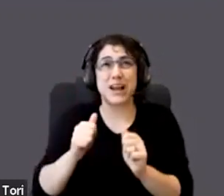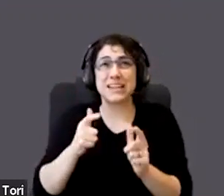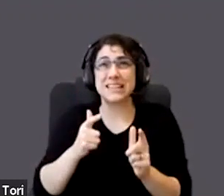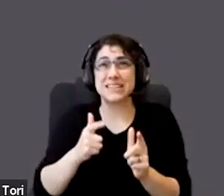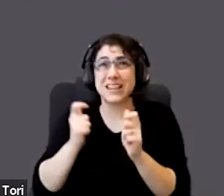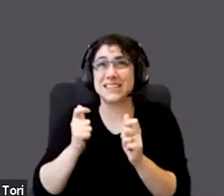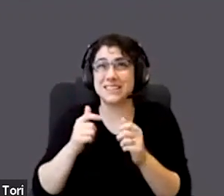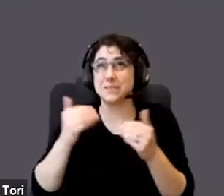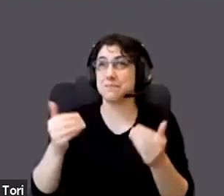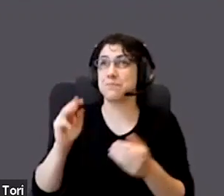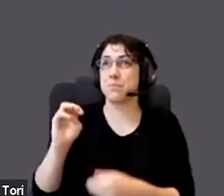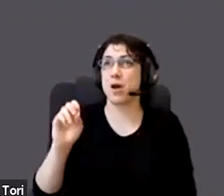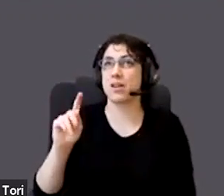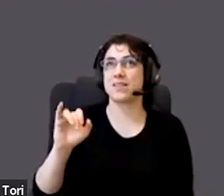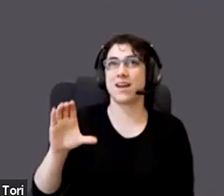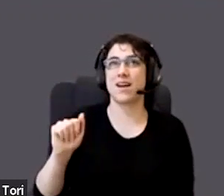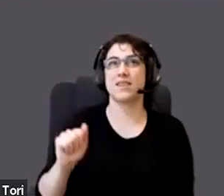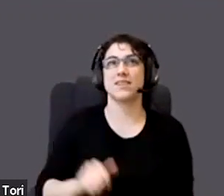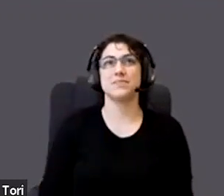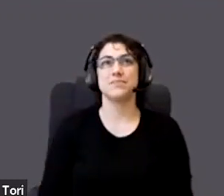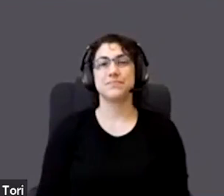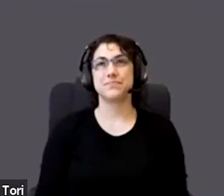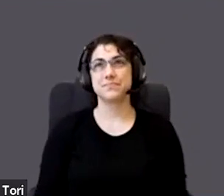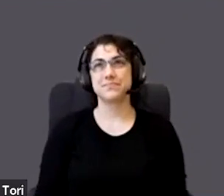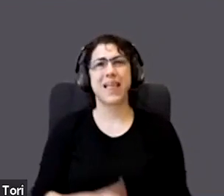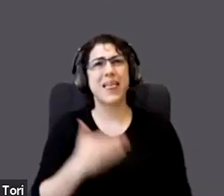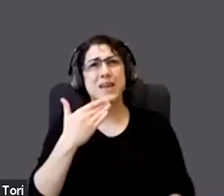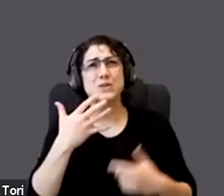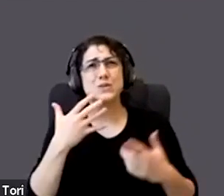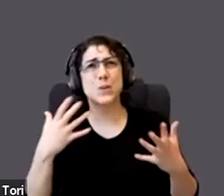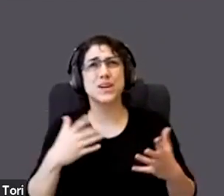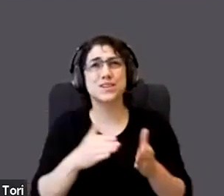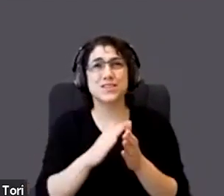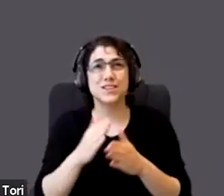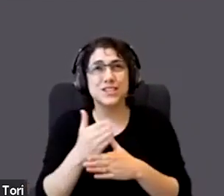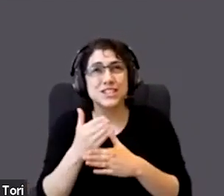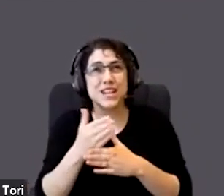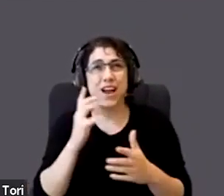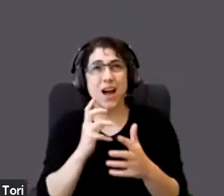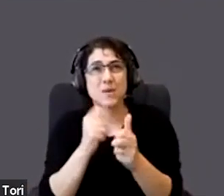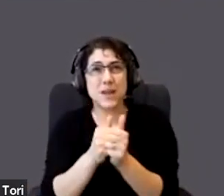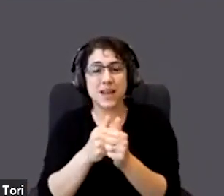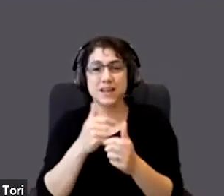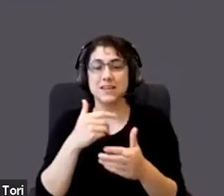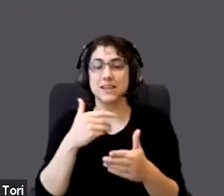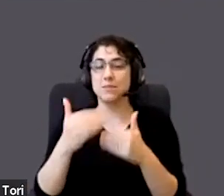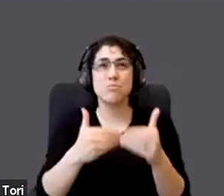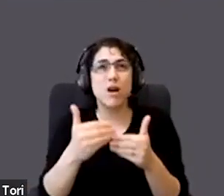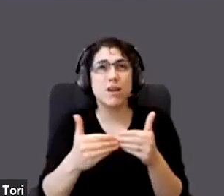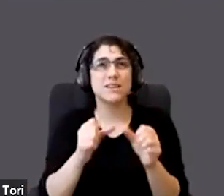Monica, too. Sure. Thank you so much for sharing those updates, and the progress, and the continuing priorities.